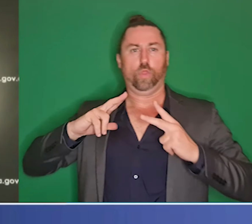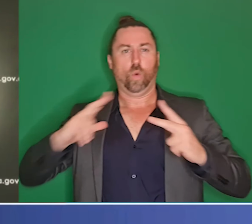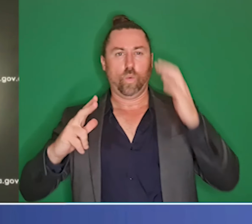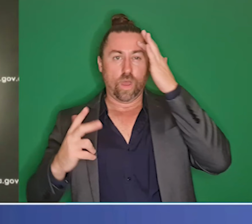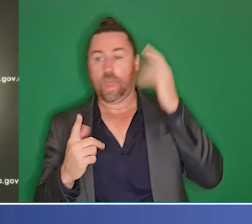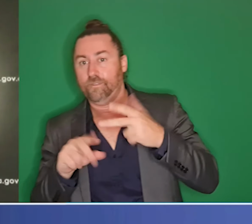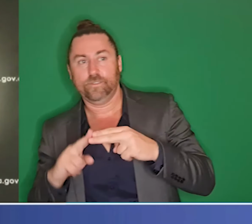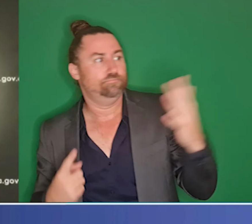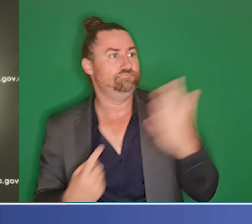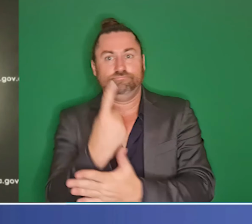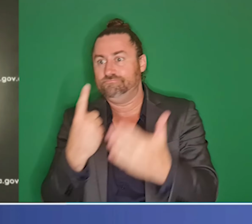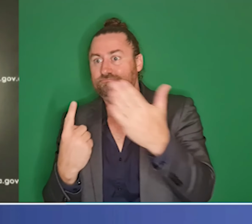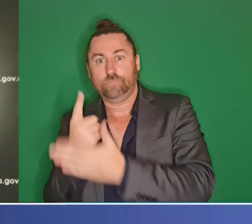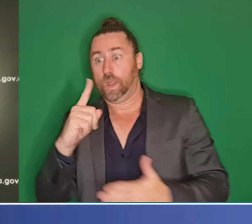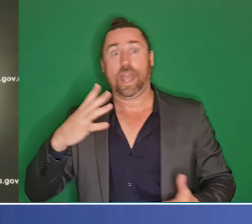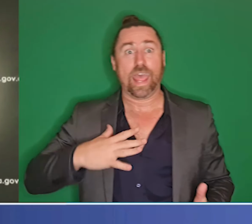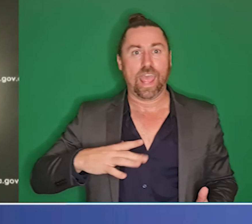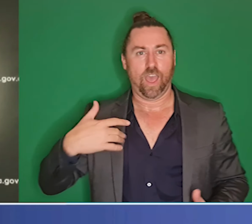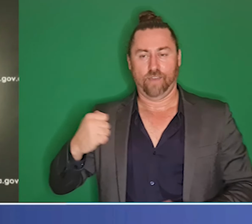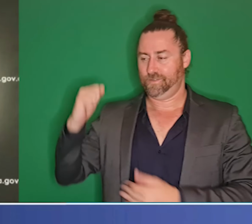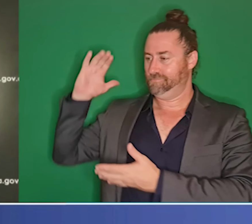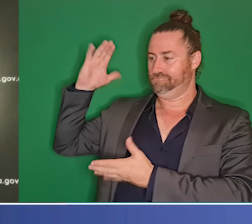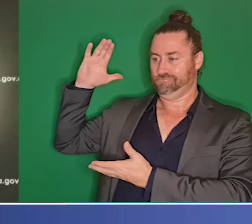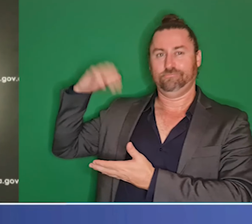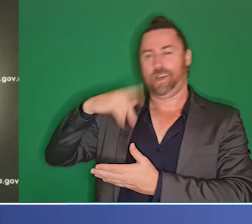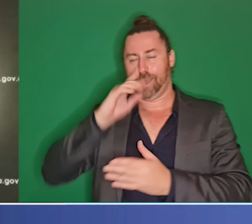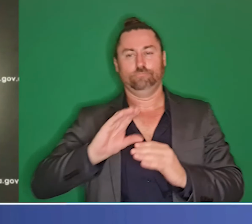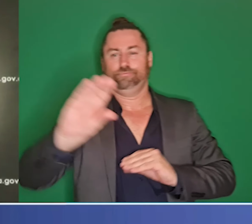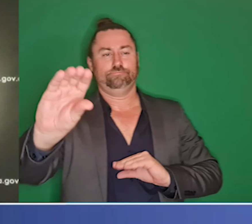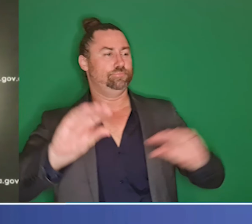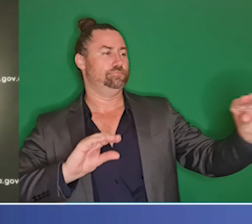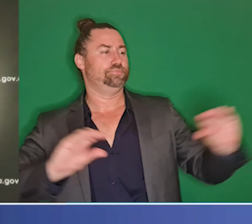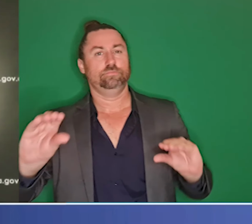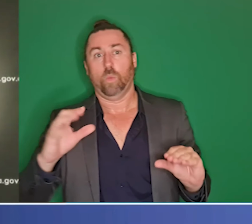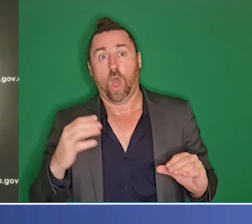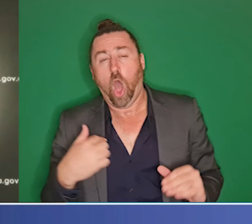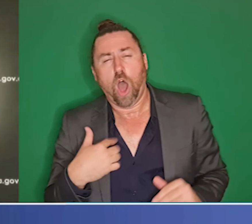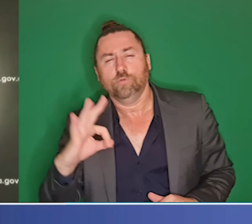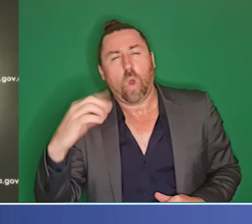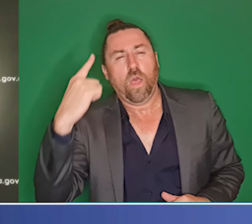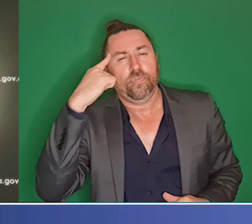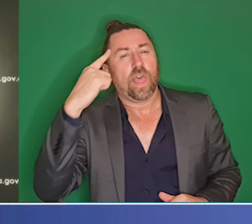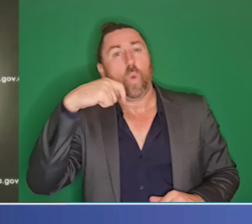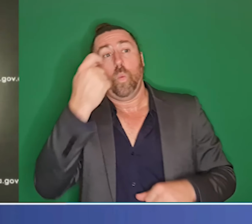and if there are any shortages, which at this stage, we don't foresee, but we are making this available,